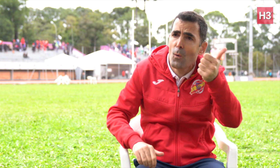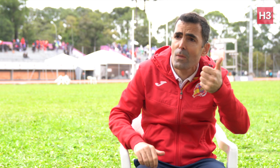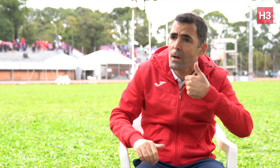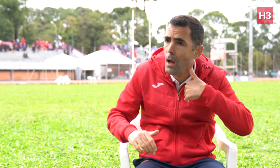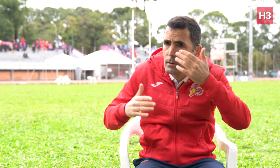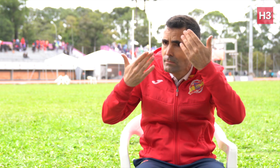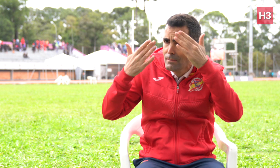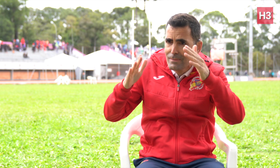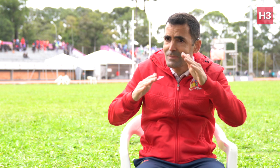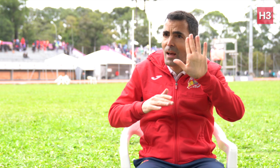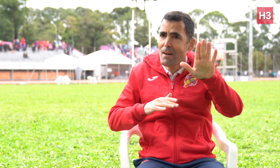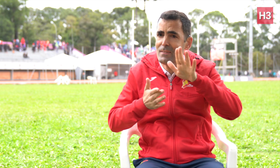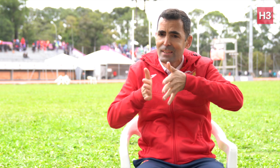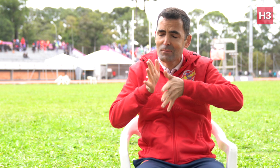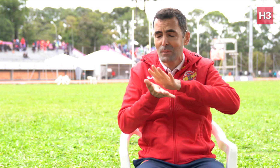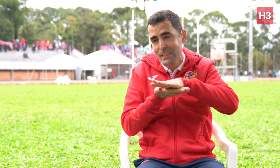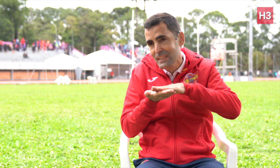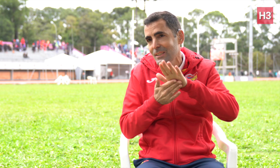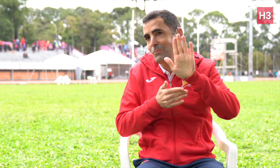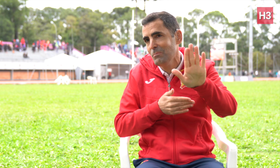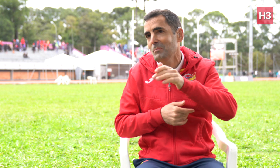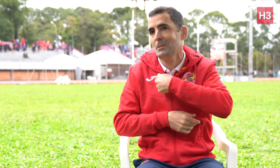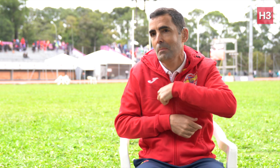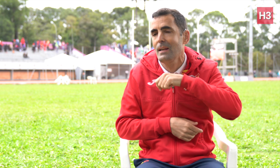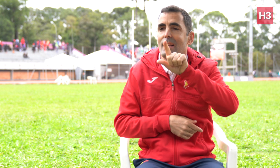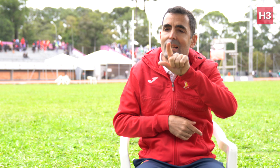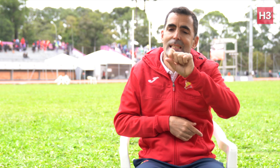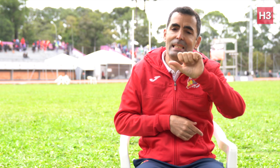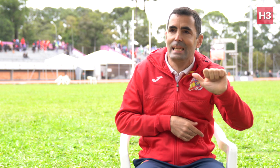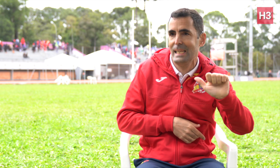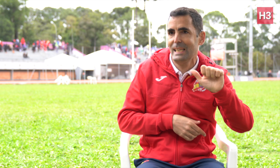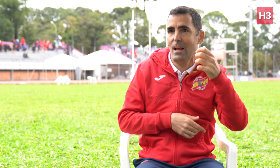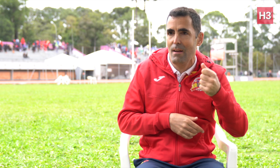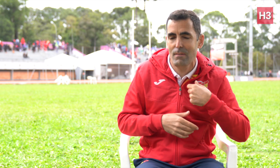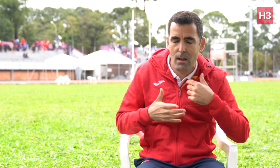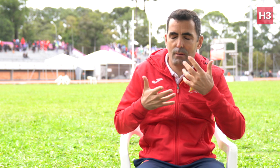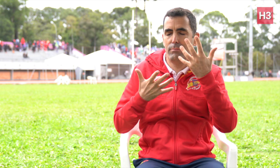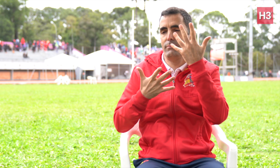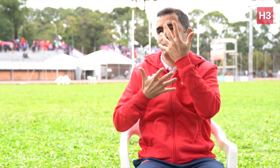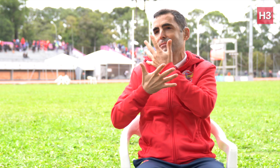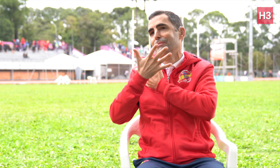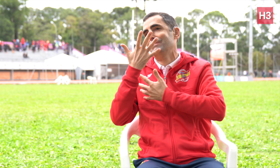I learned that they have their own sign language, LSA. I was blown away.